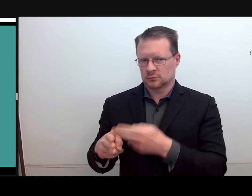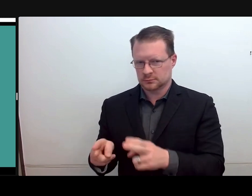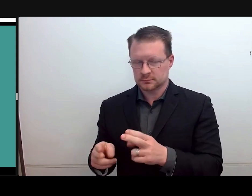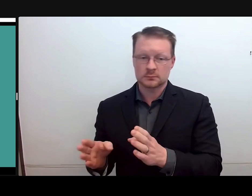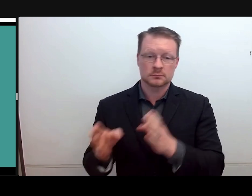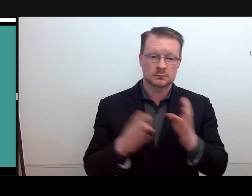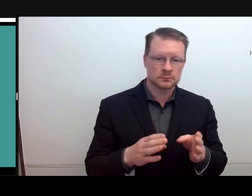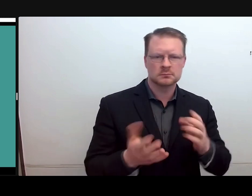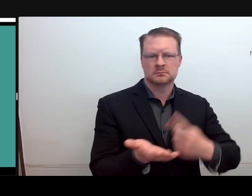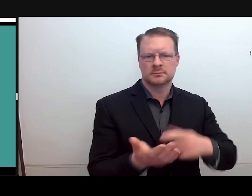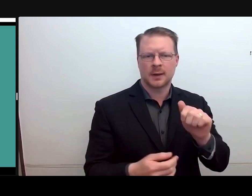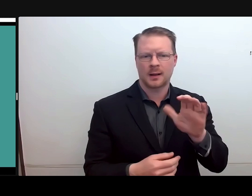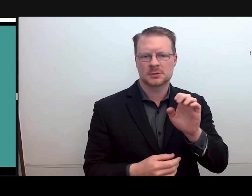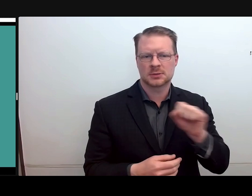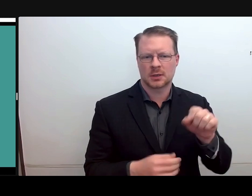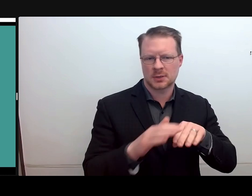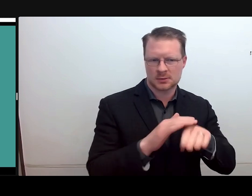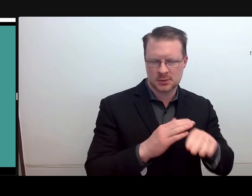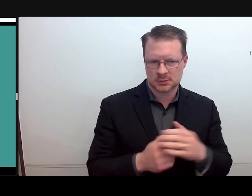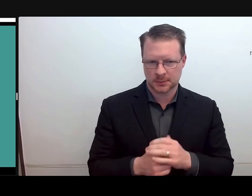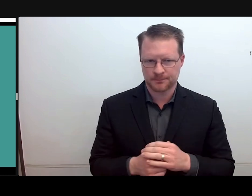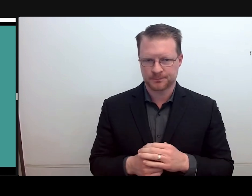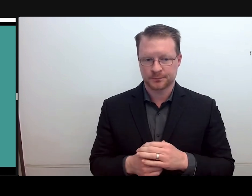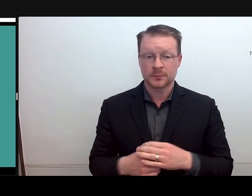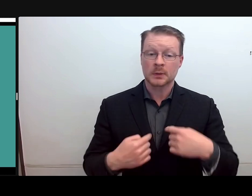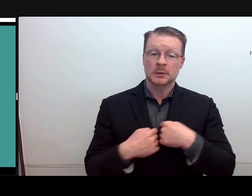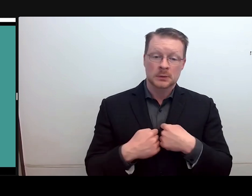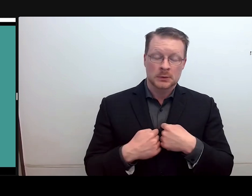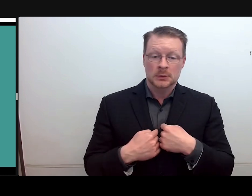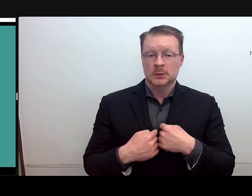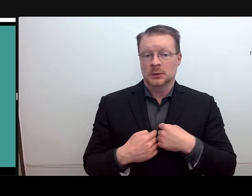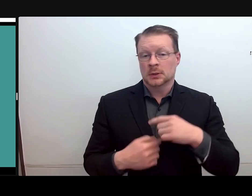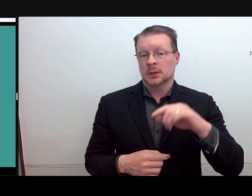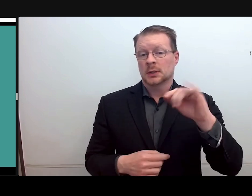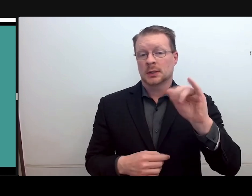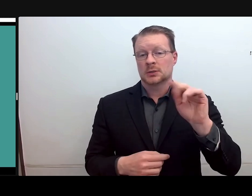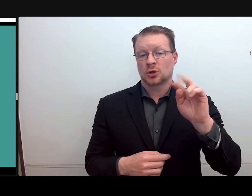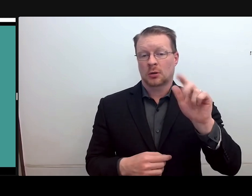First, I'd like to briefly introduce myself. Then we'll do a little access check.